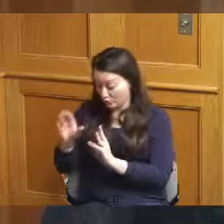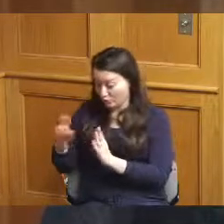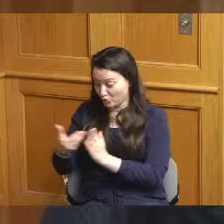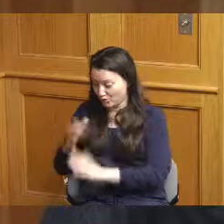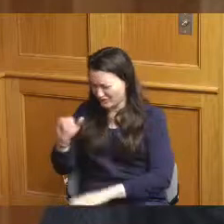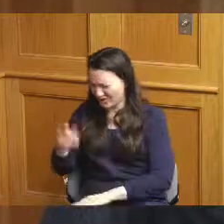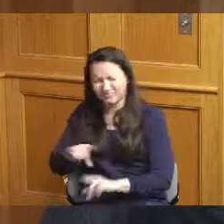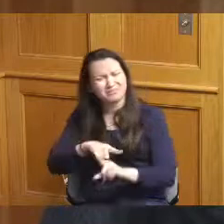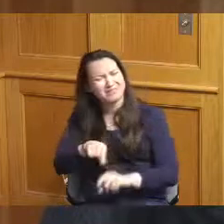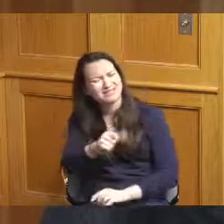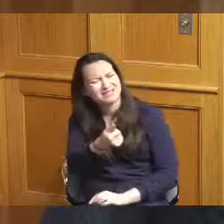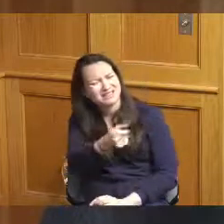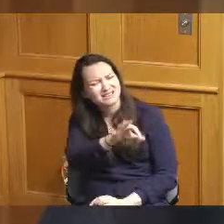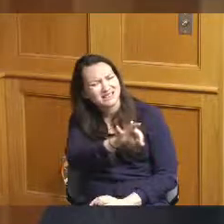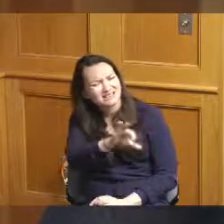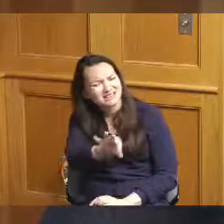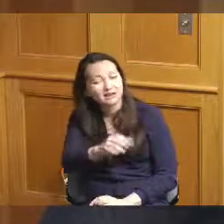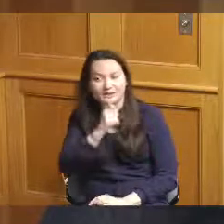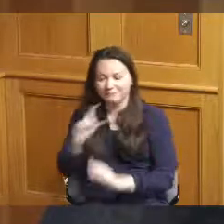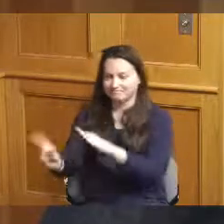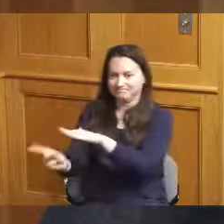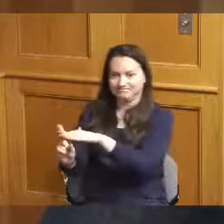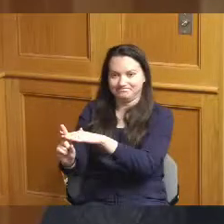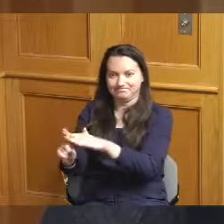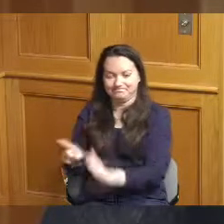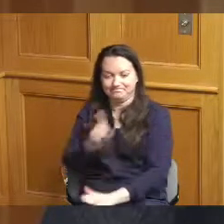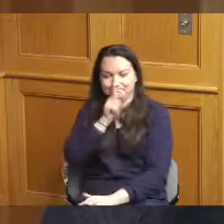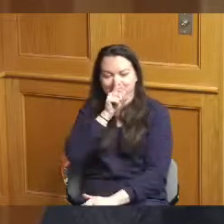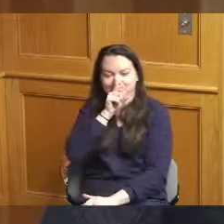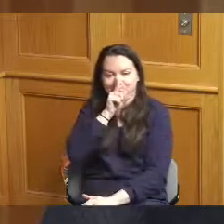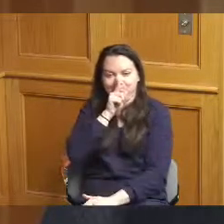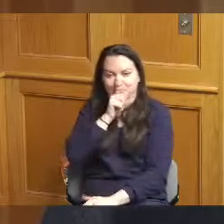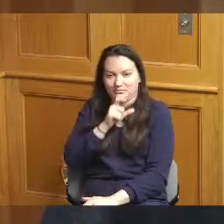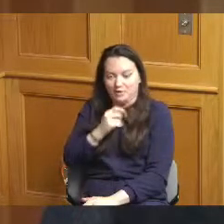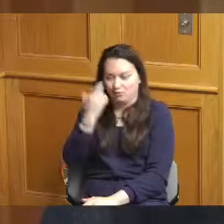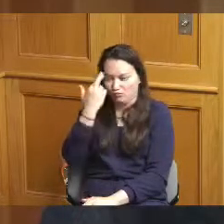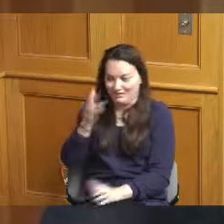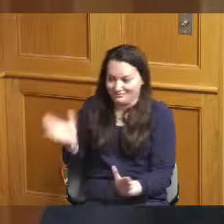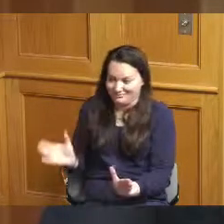jobs and so they're not showing up on this metrics because we're trying to incentivize